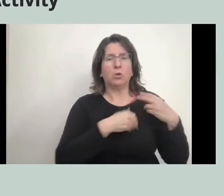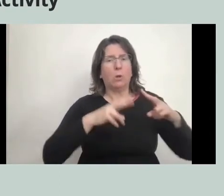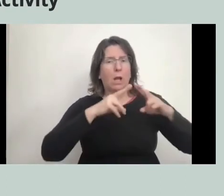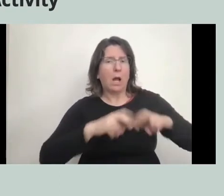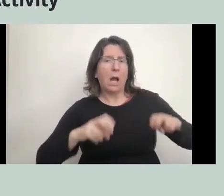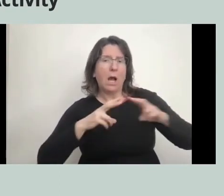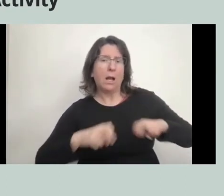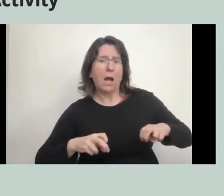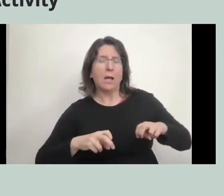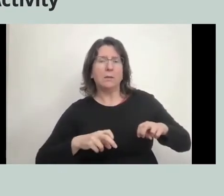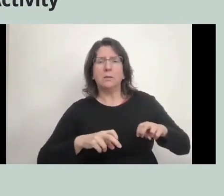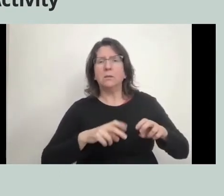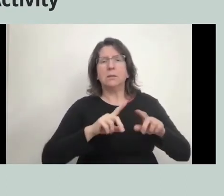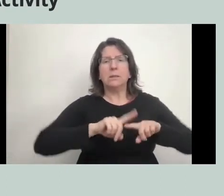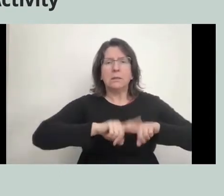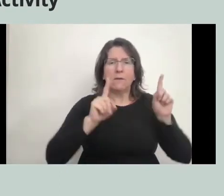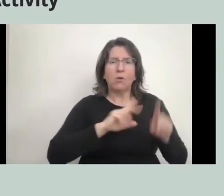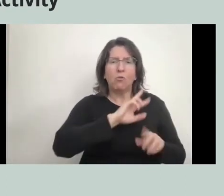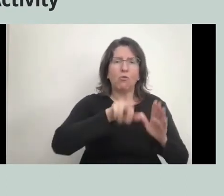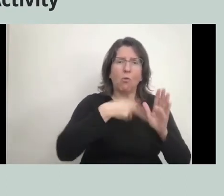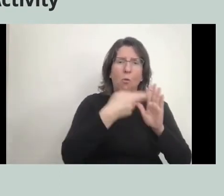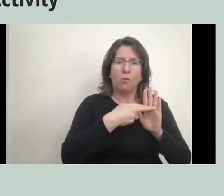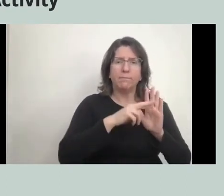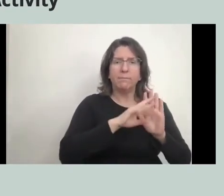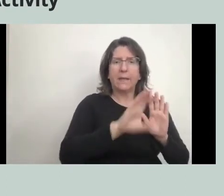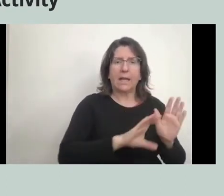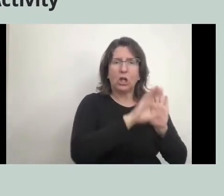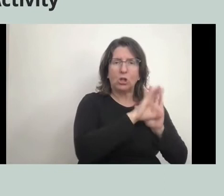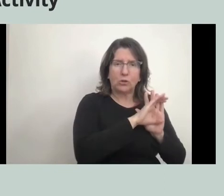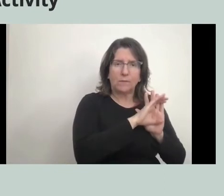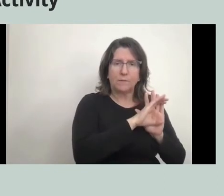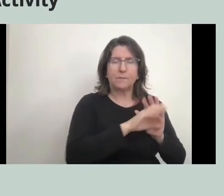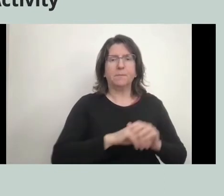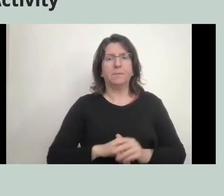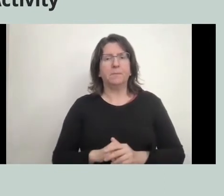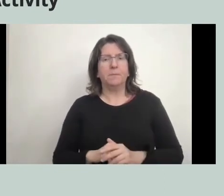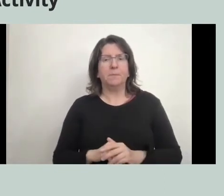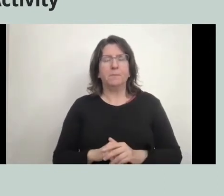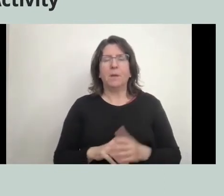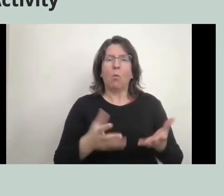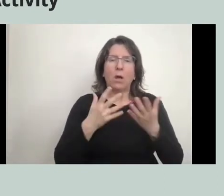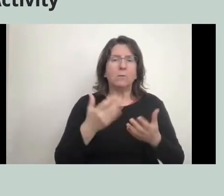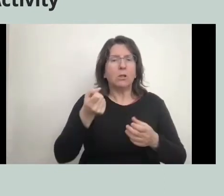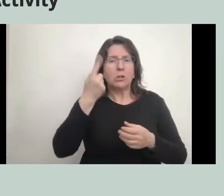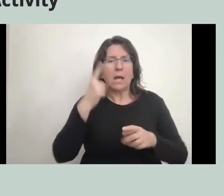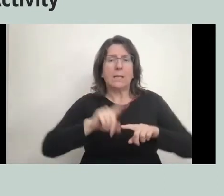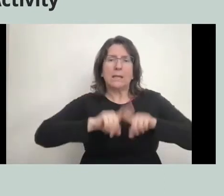The students had to analyze the text, as well as the roles of the different characters.